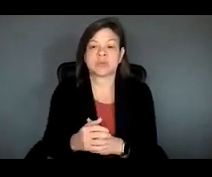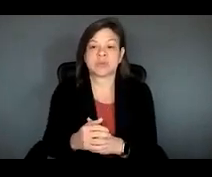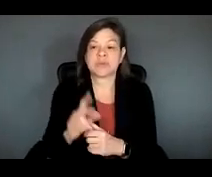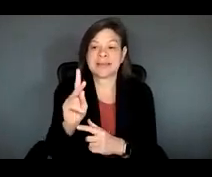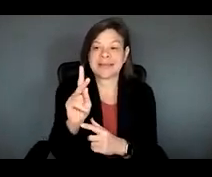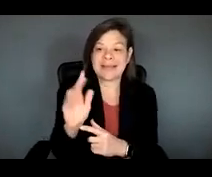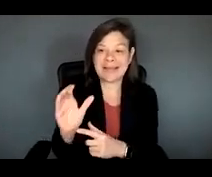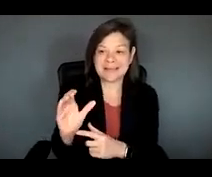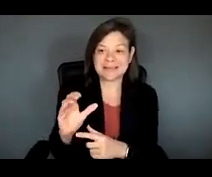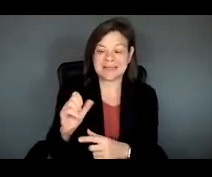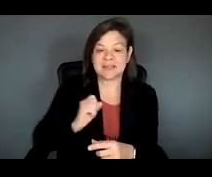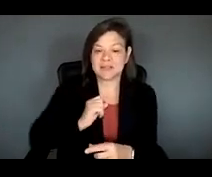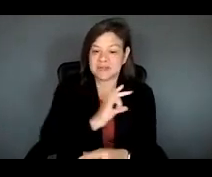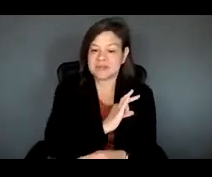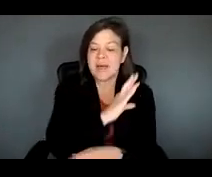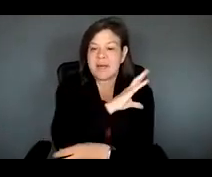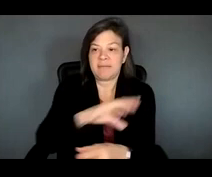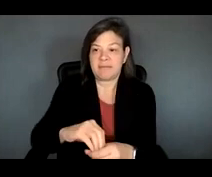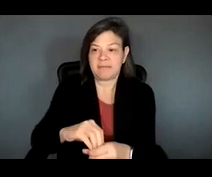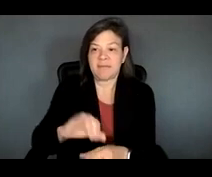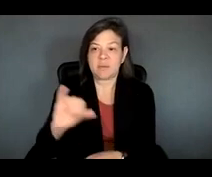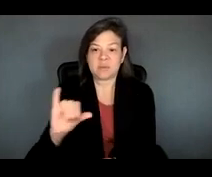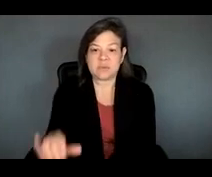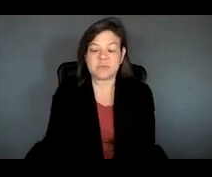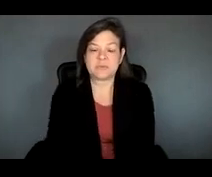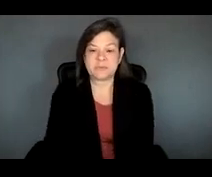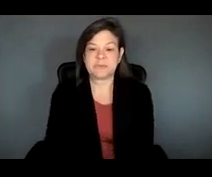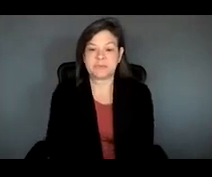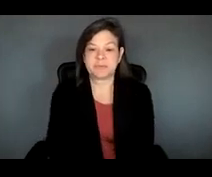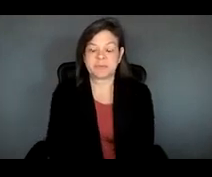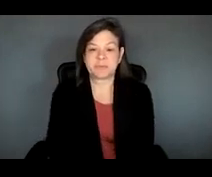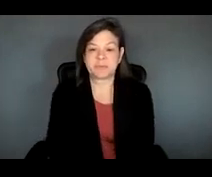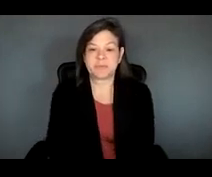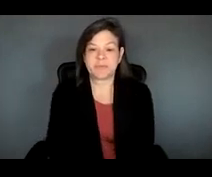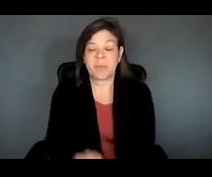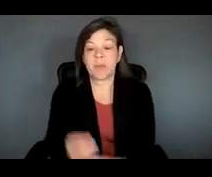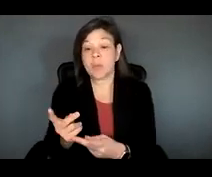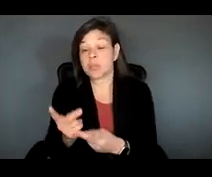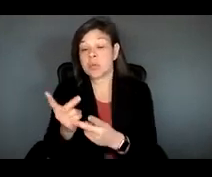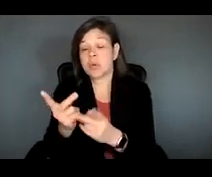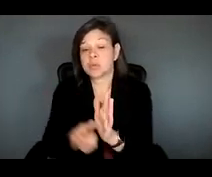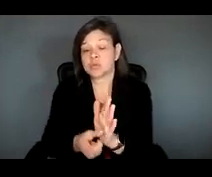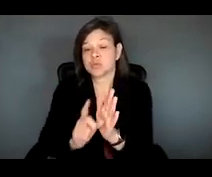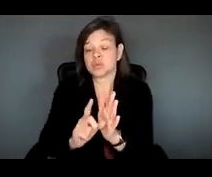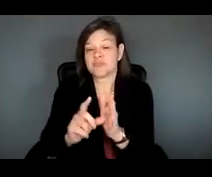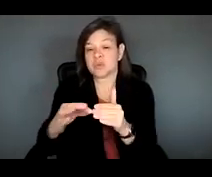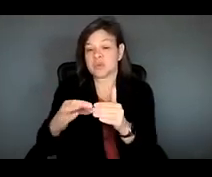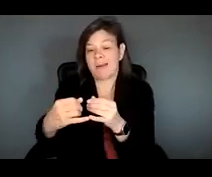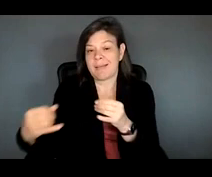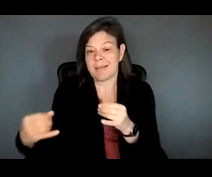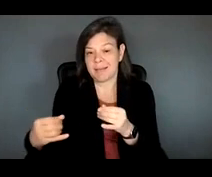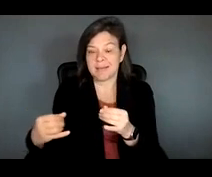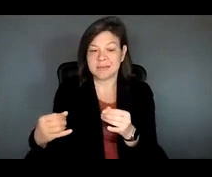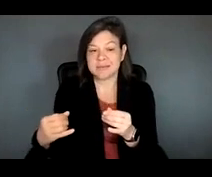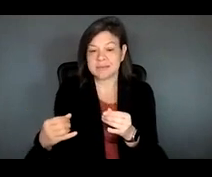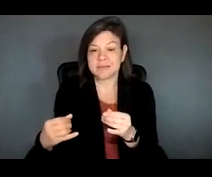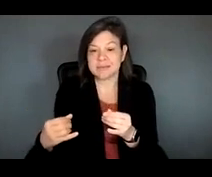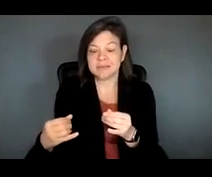staff involved as well. There are proposal review guidelines that all of the volunteer